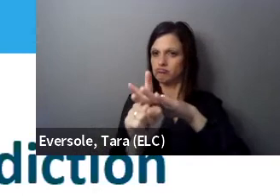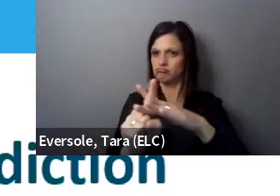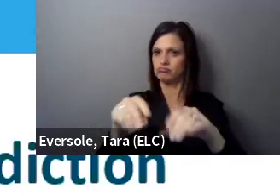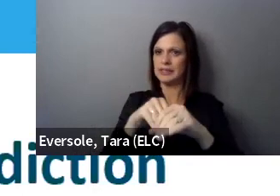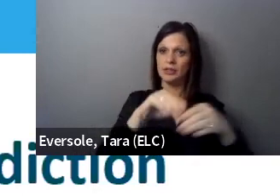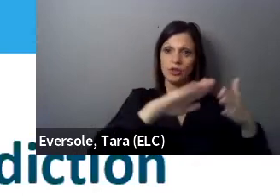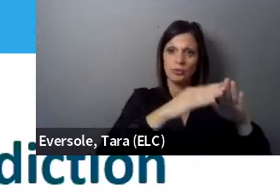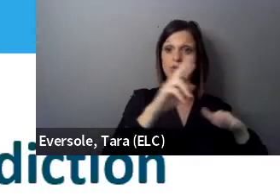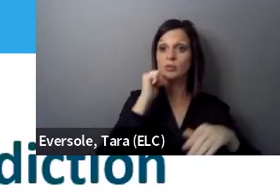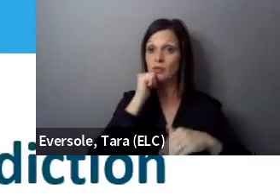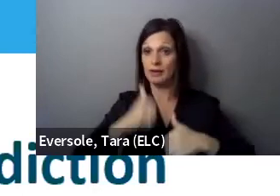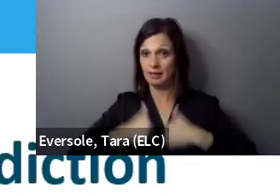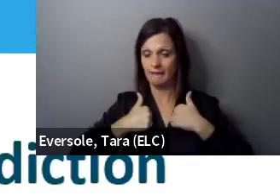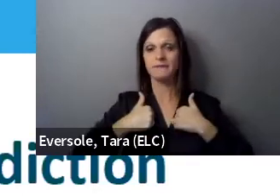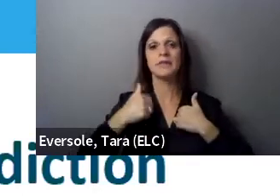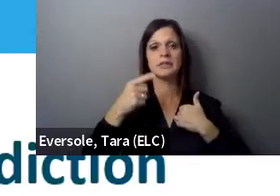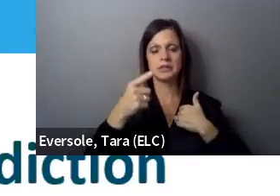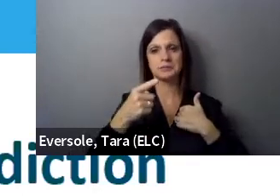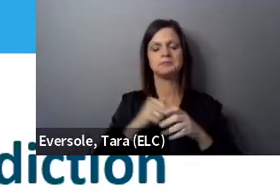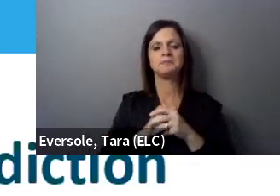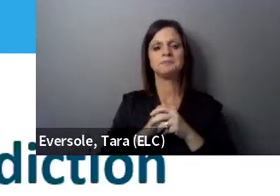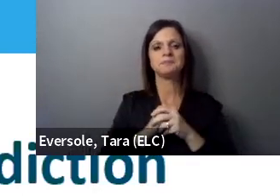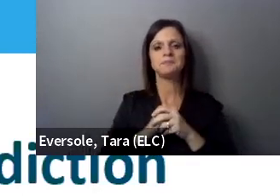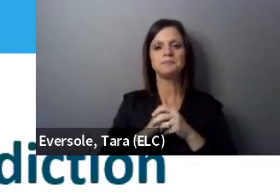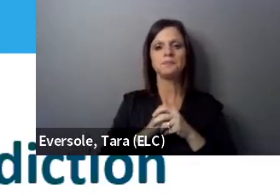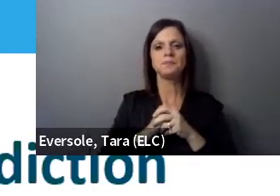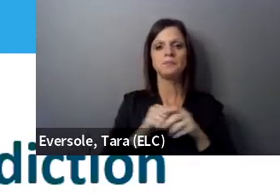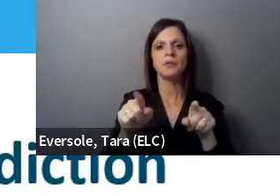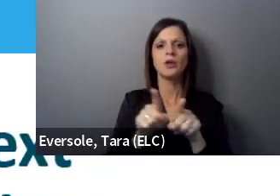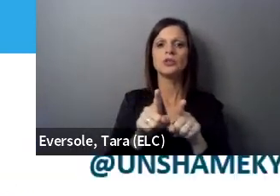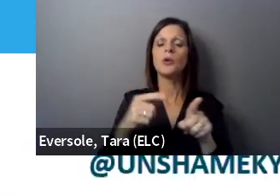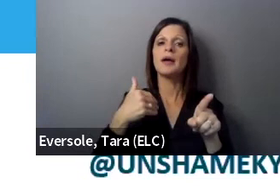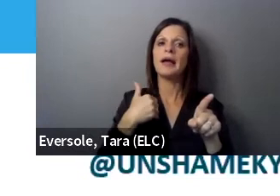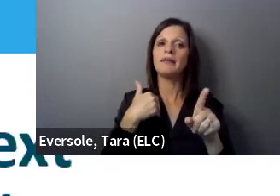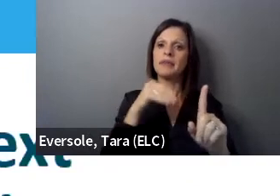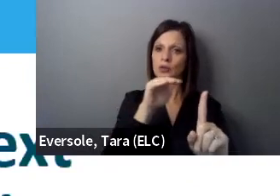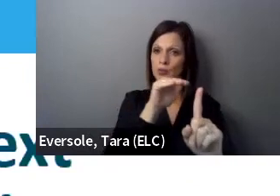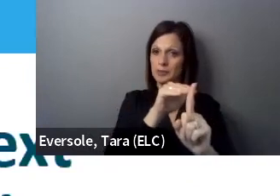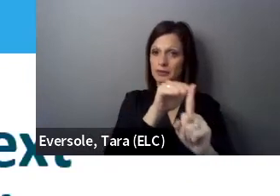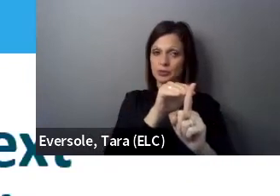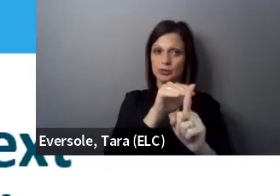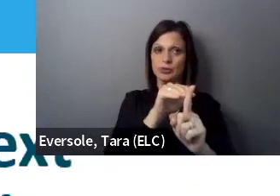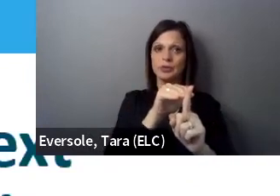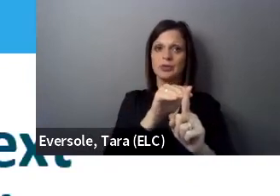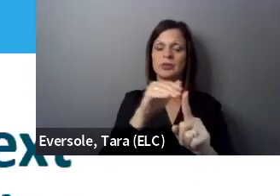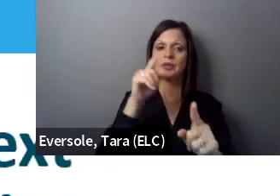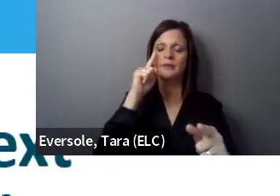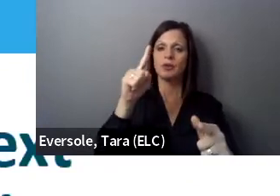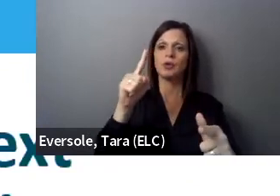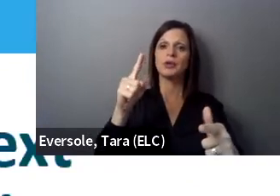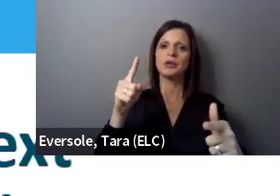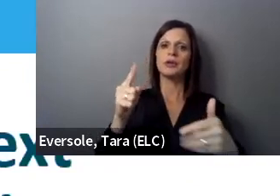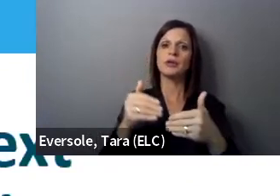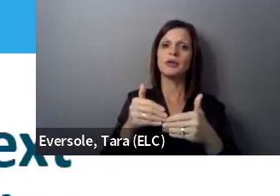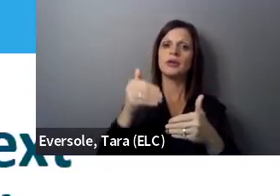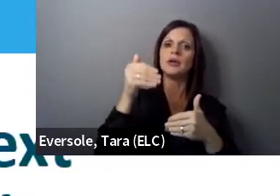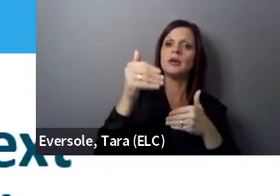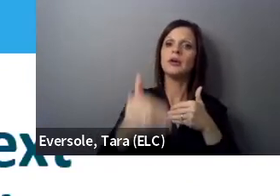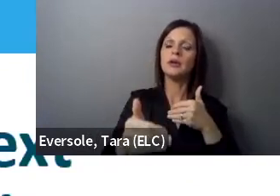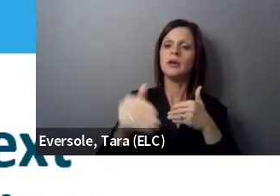As well as a reminder of our – sorry – the upcoming webinar for the month of August.